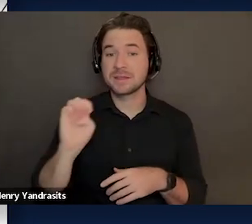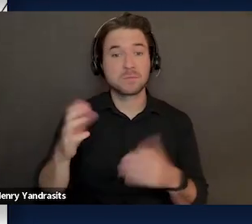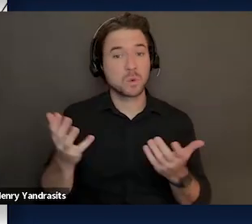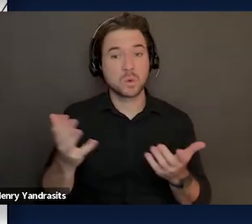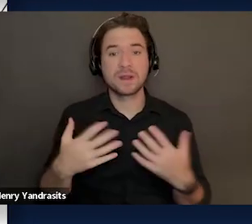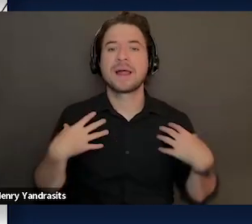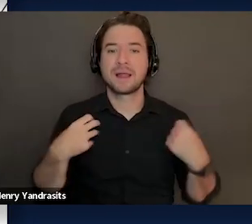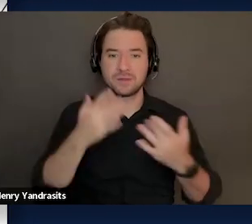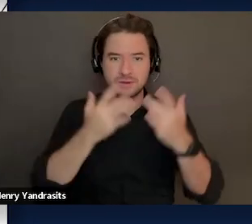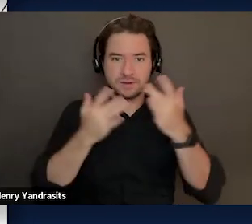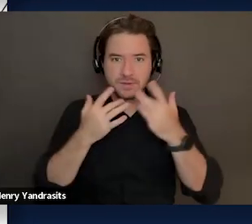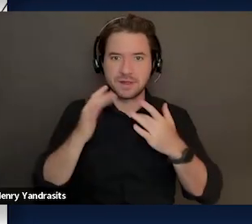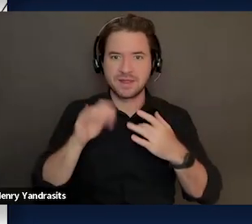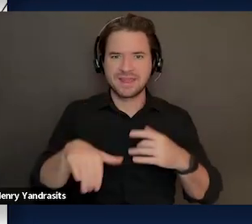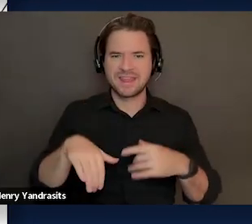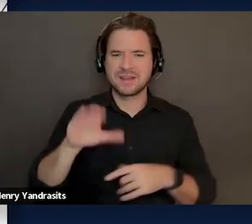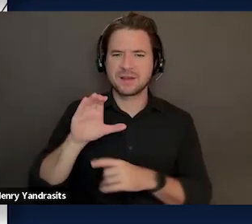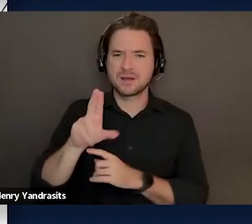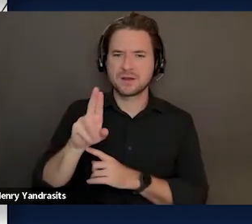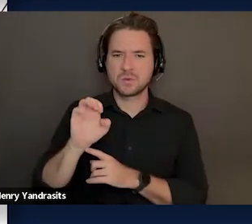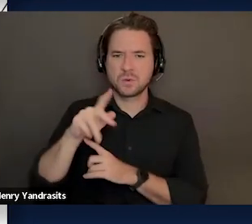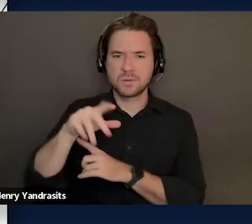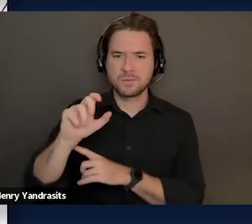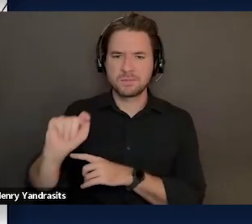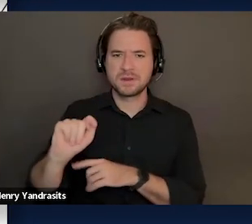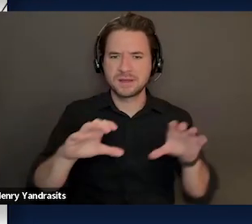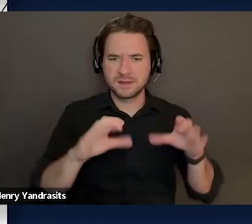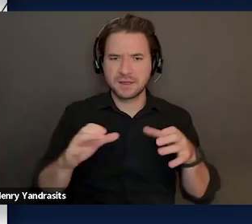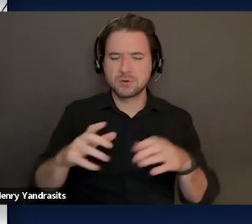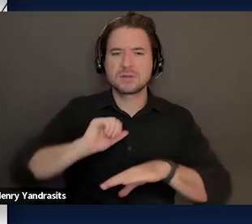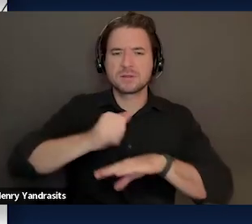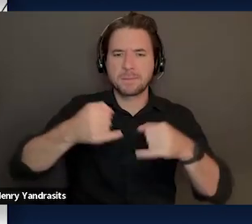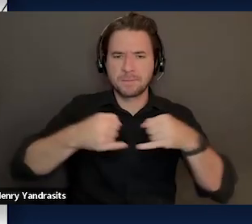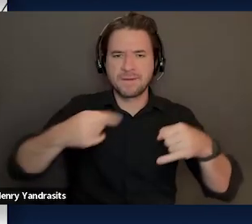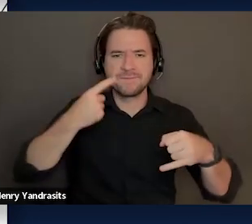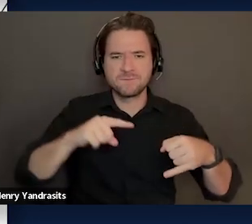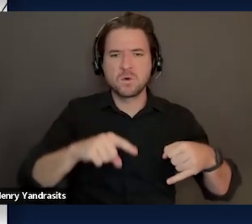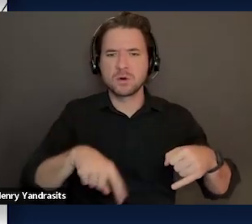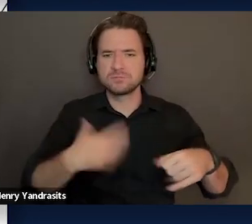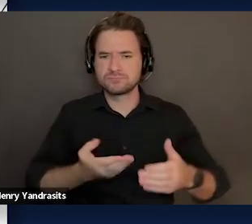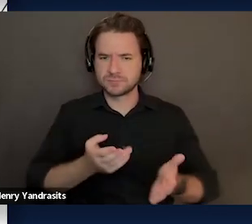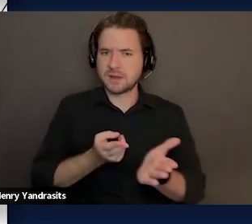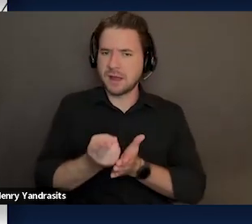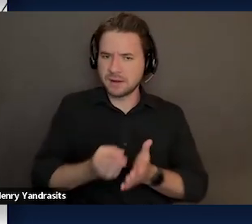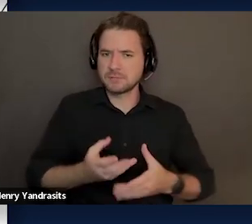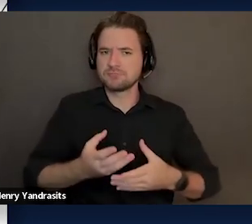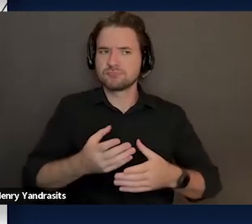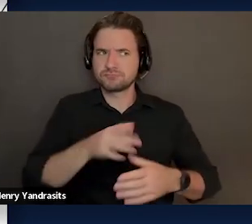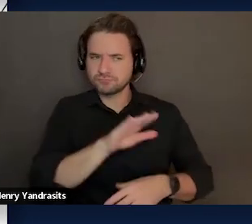Uh, health disparities is a corruptible category that sets the boundaries for legitimate claims to a particular kind of difference.